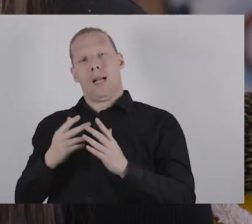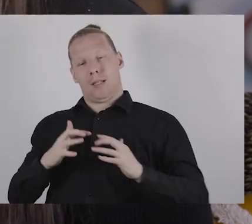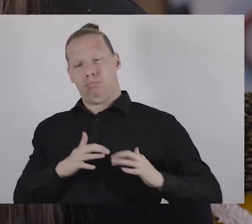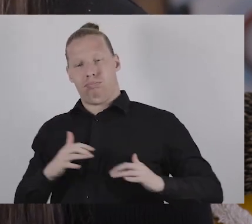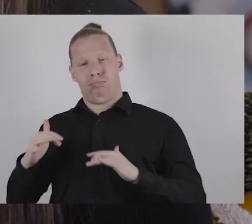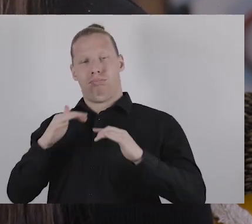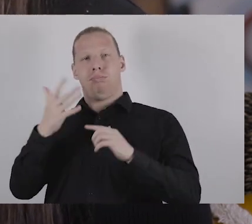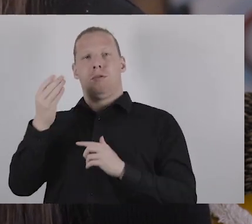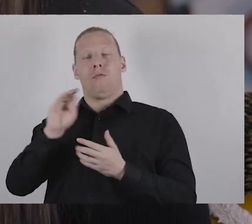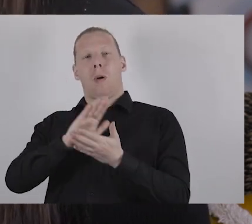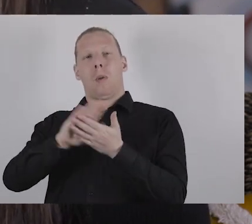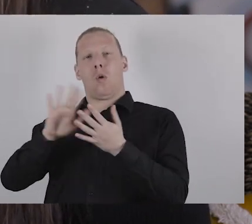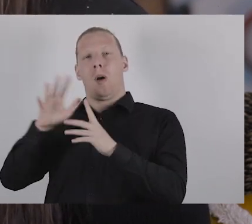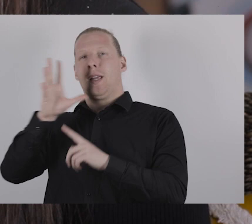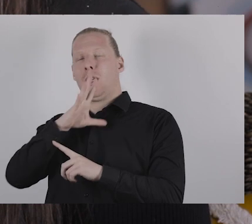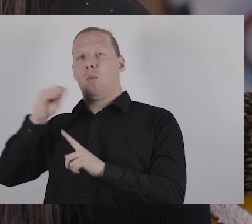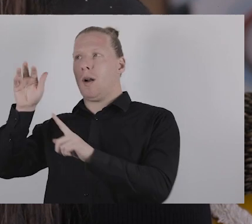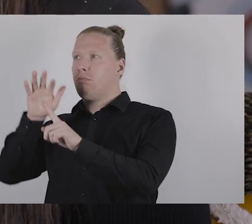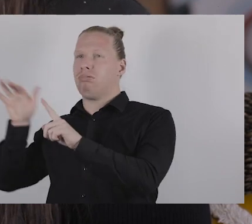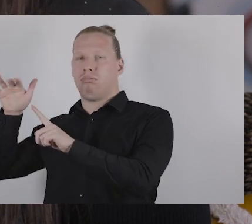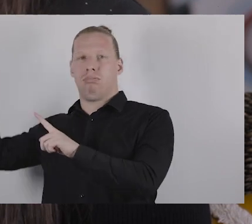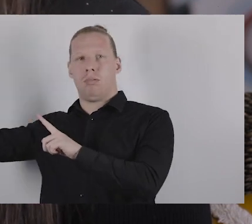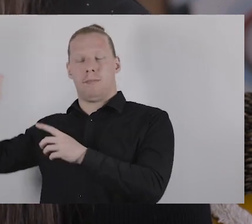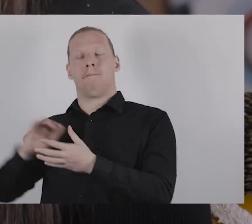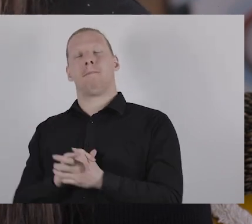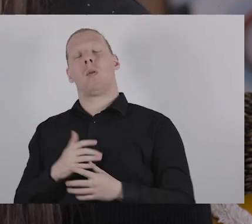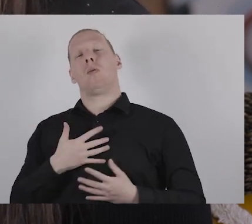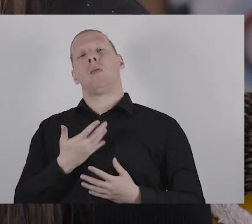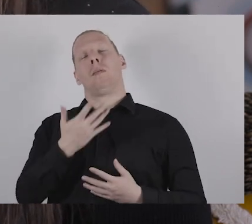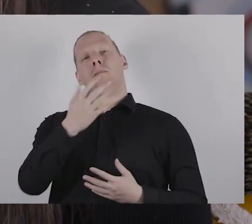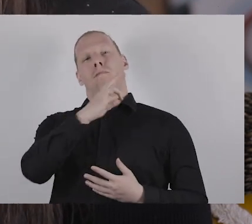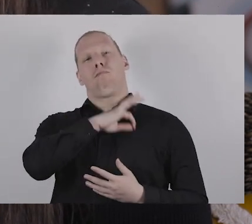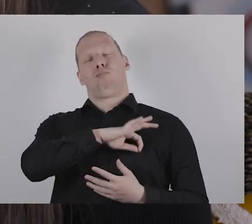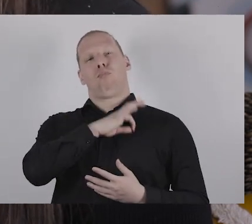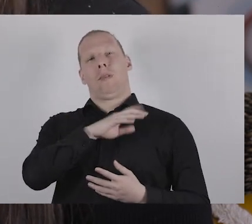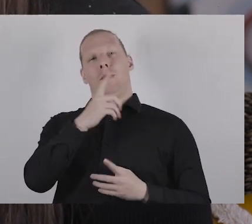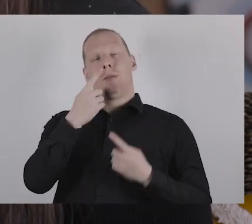'the arts that came from Hawaiki.' It is a honour and a privilege to announce this year's recipient